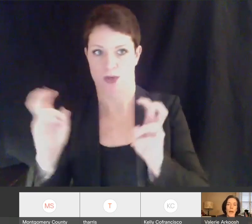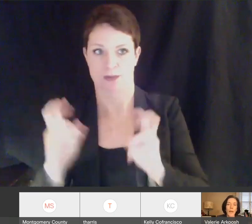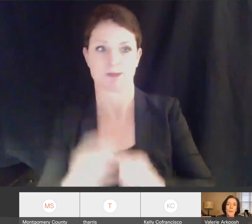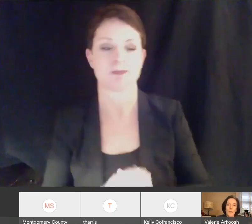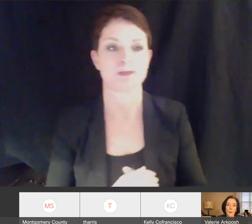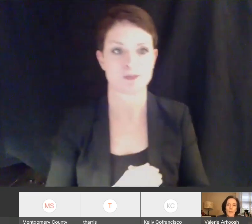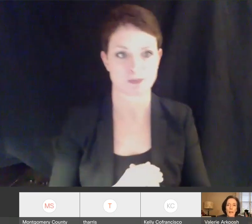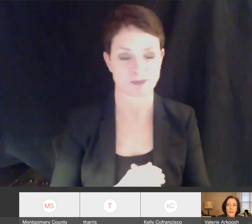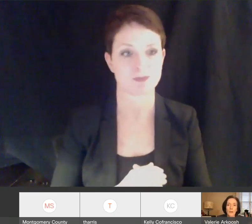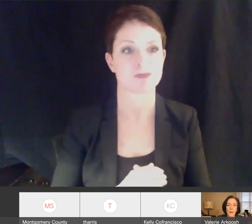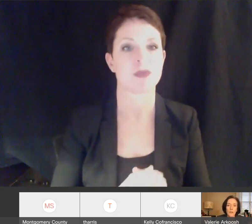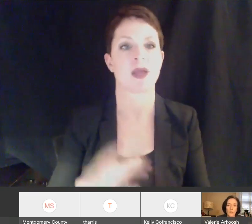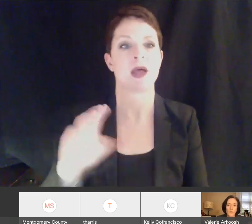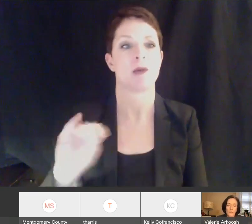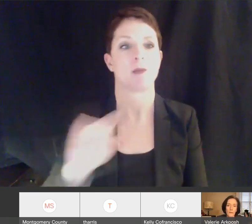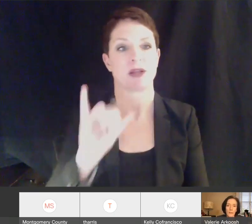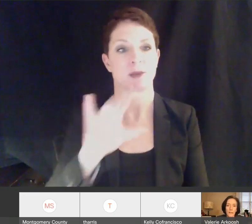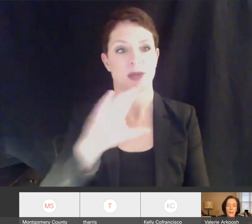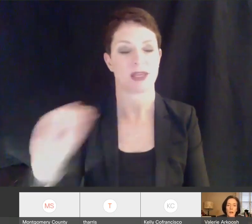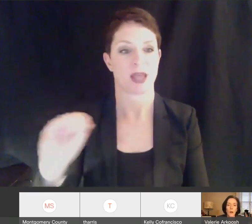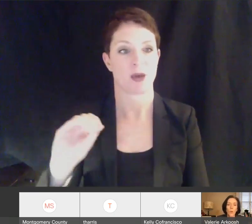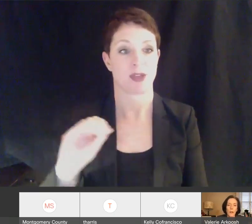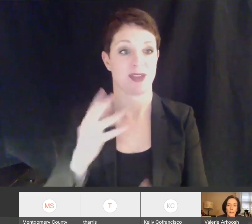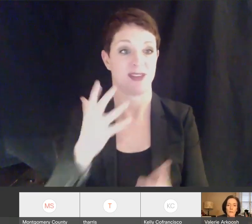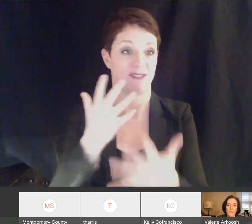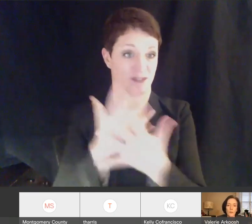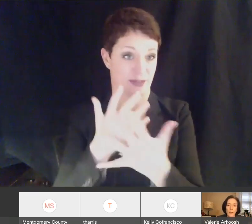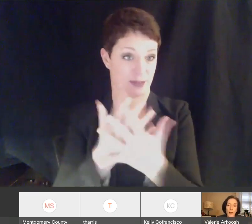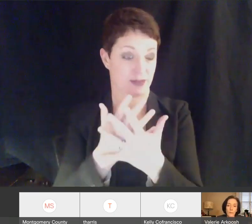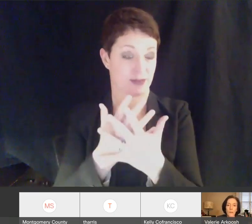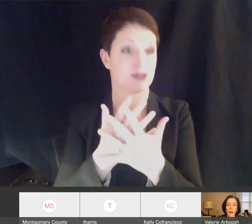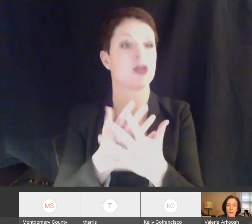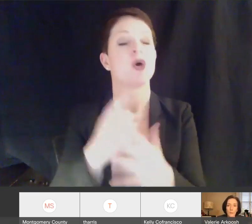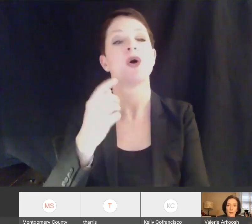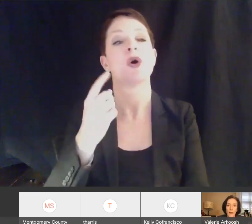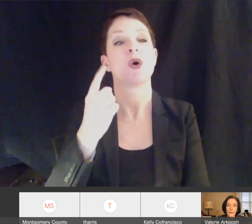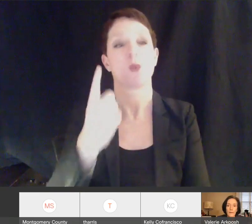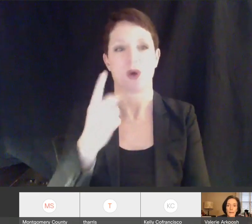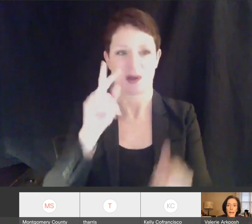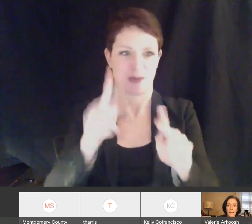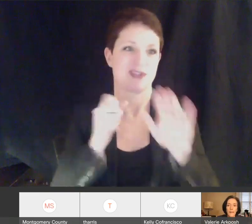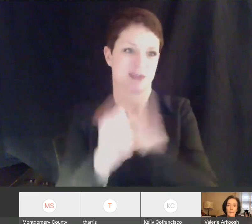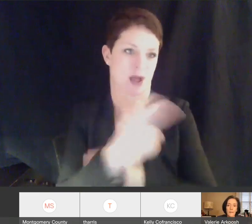At the Montgomery County Correctional Facility, one individual has been hospitalized and is